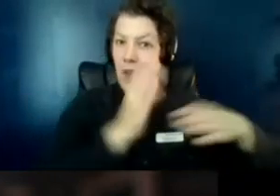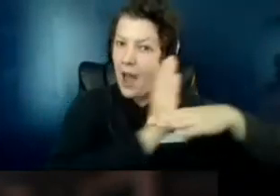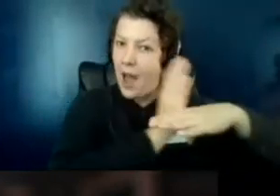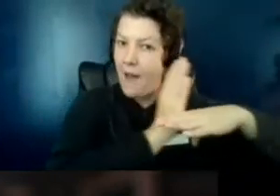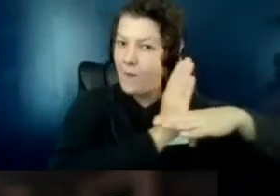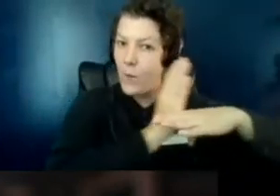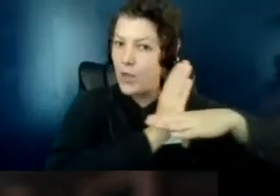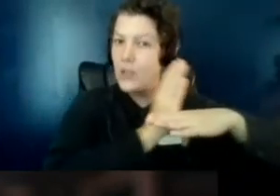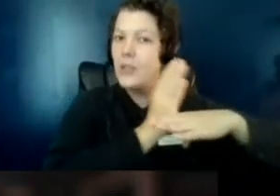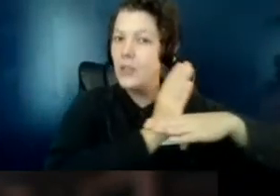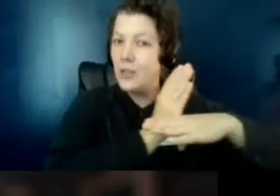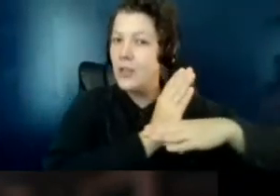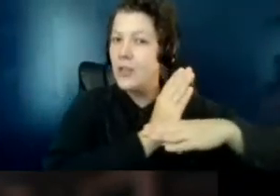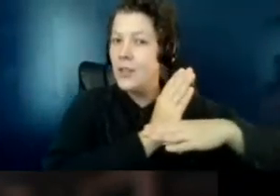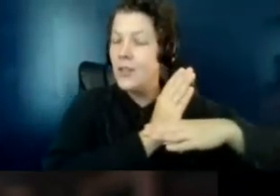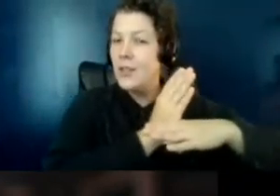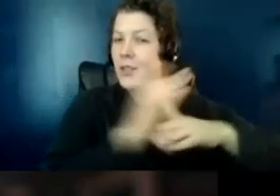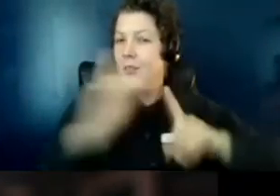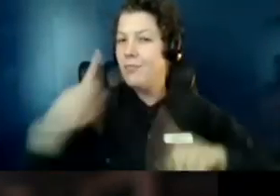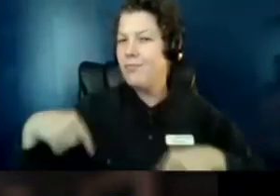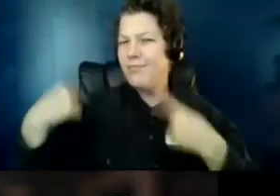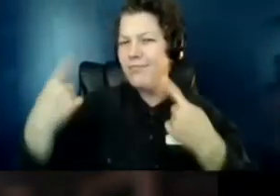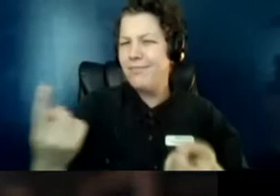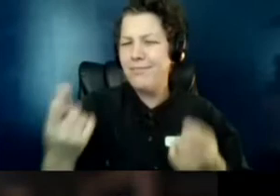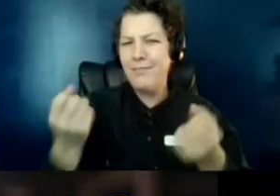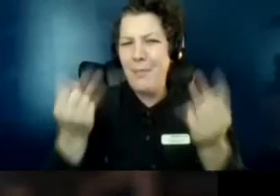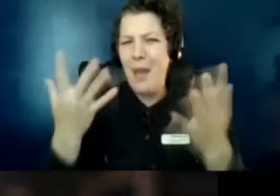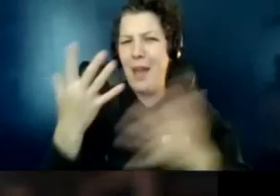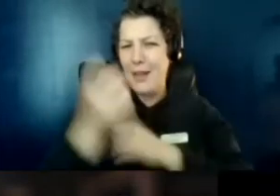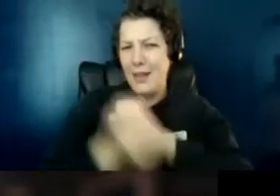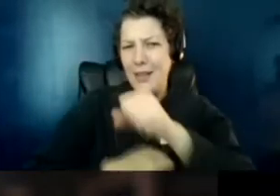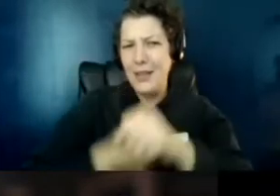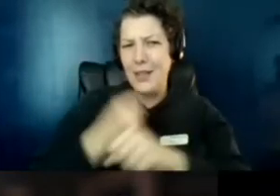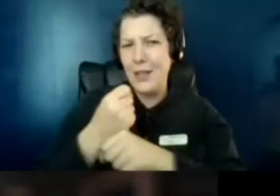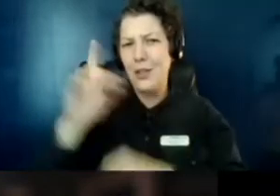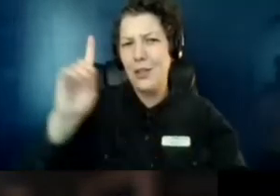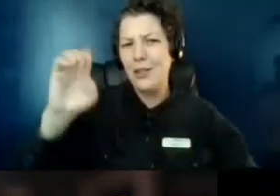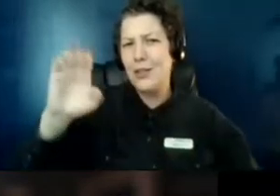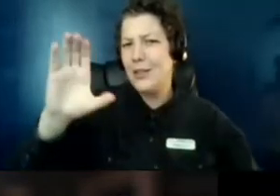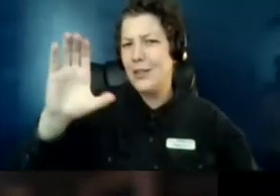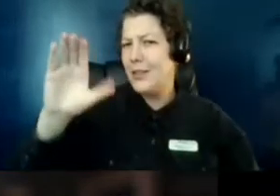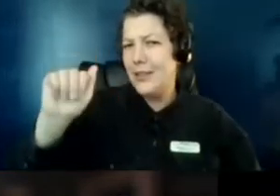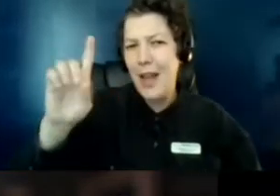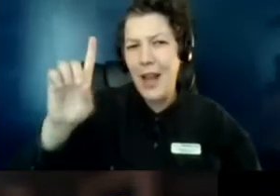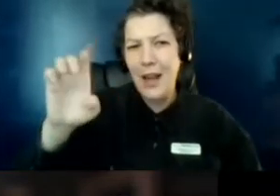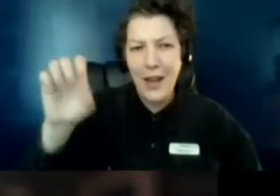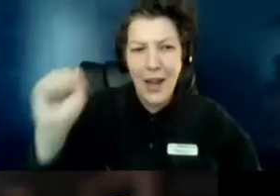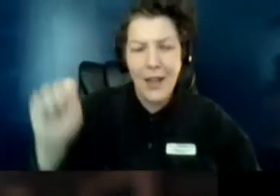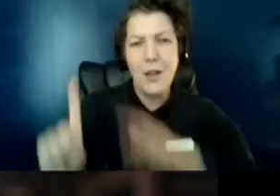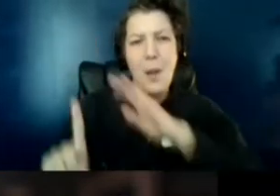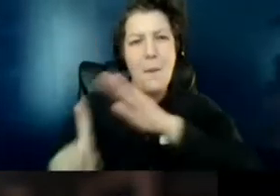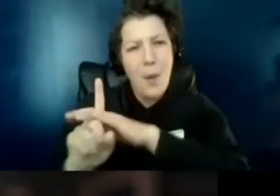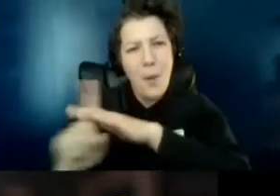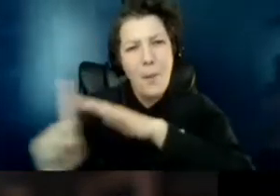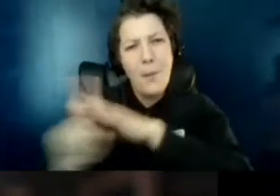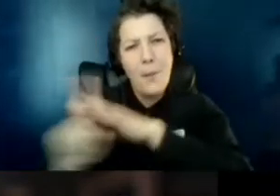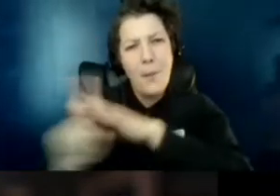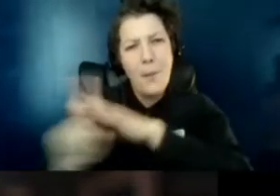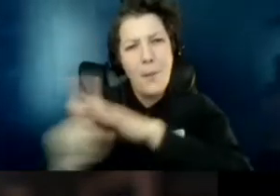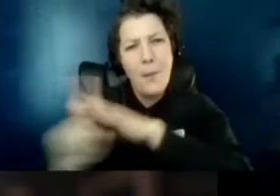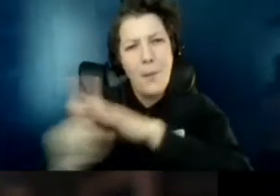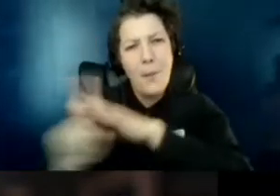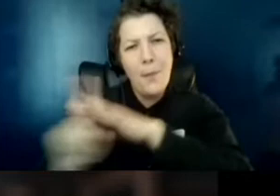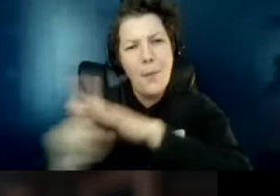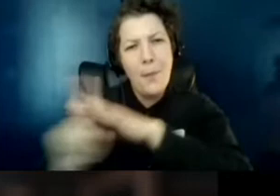And if we want to shift the conversation to people with disabilities, just the idea of